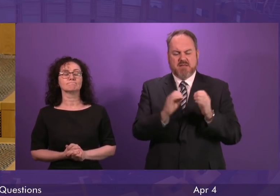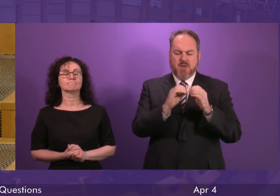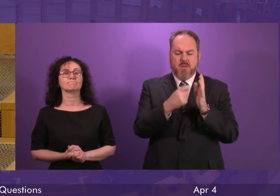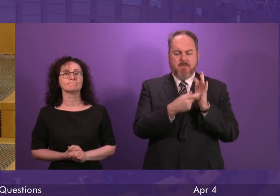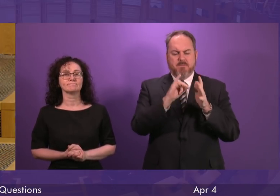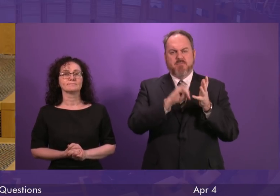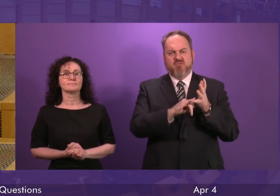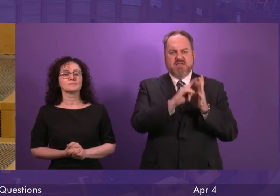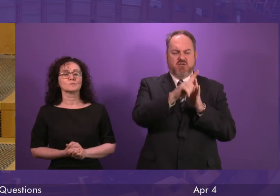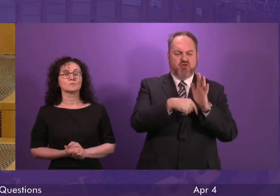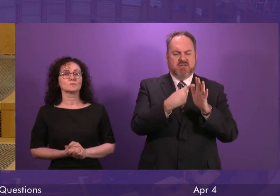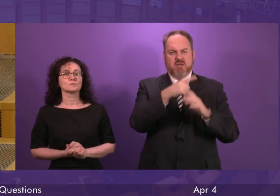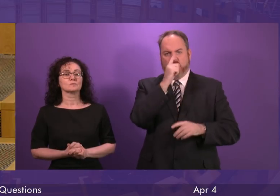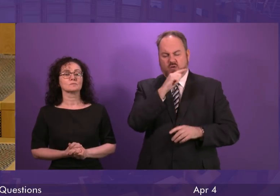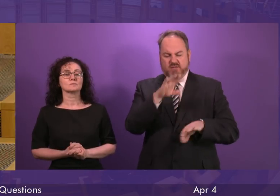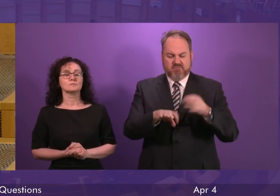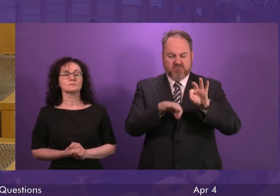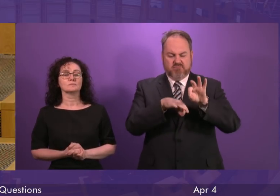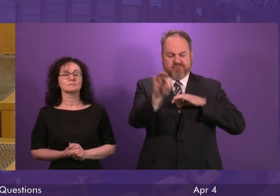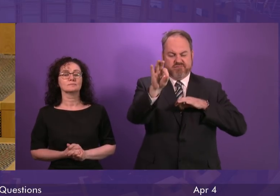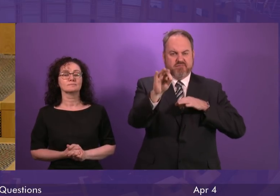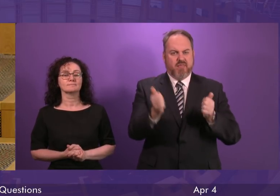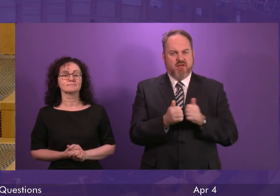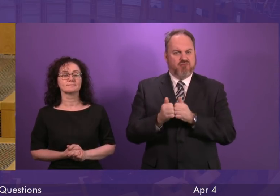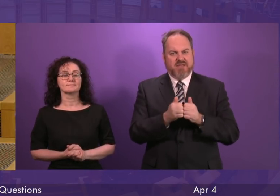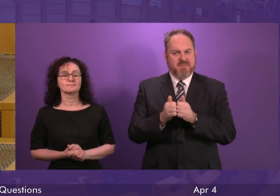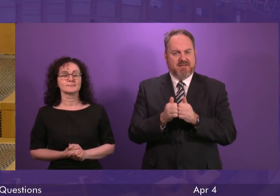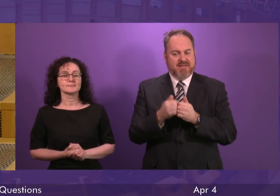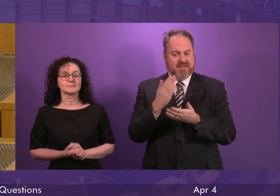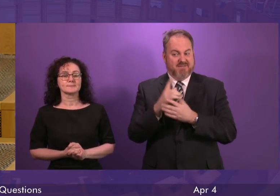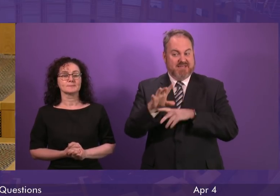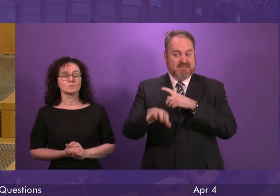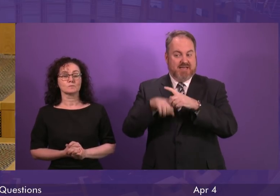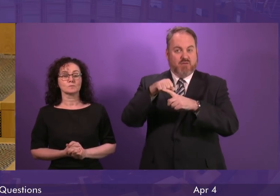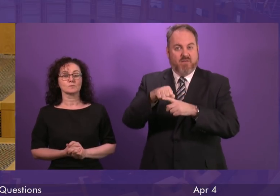if he takes over from Theresa May later this year. When the First Minister met Jeremy Corbyn